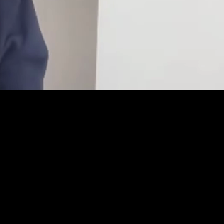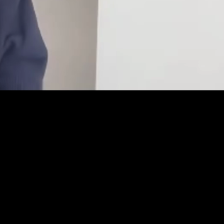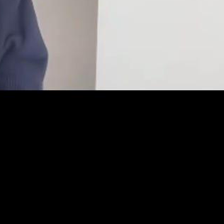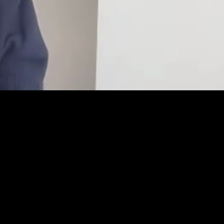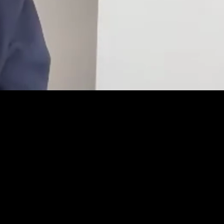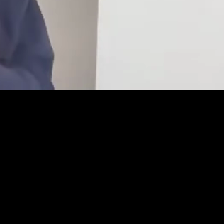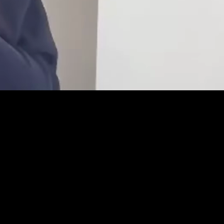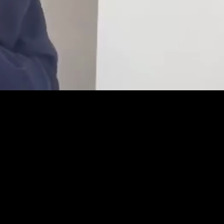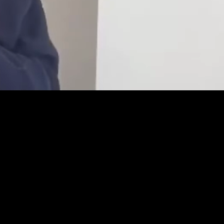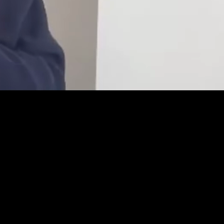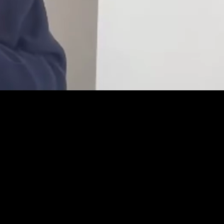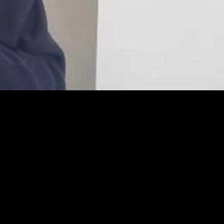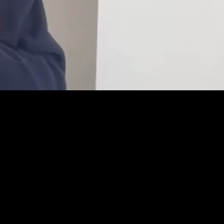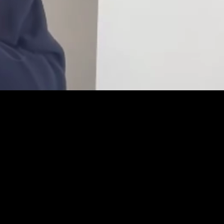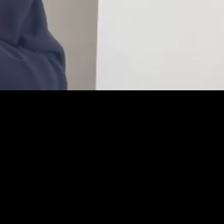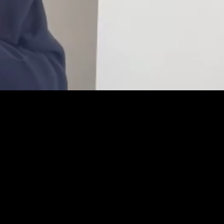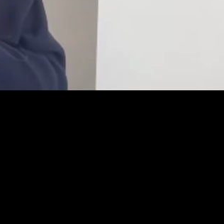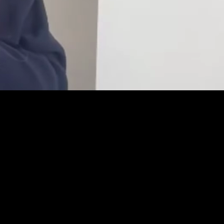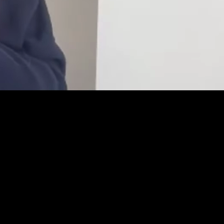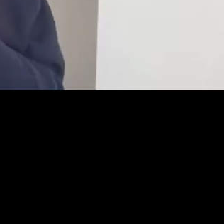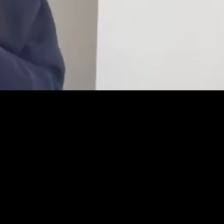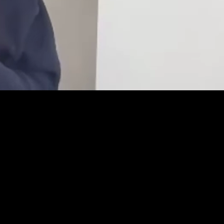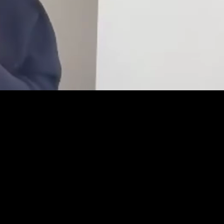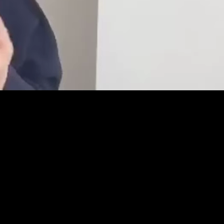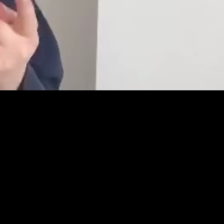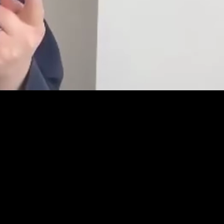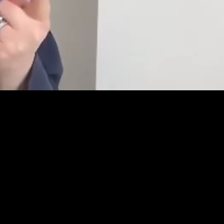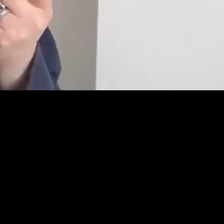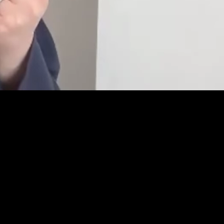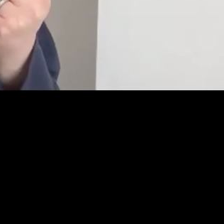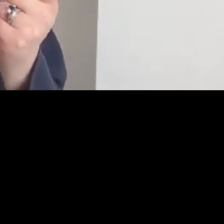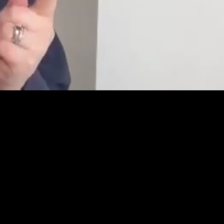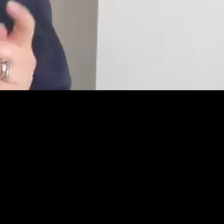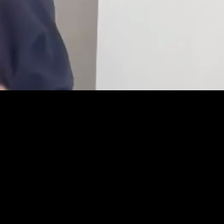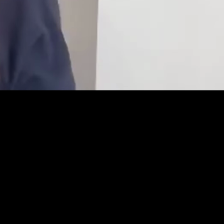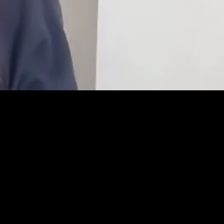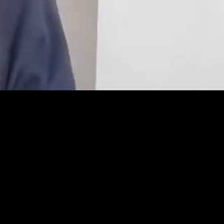Some of the other ones I've used are quite clunky. I would avoid the ones that are really cheap because,